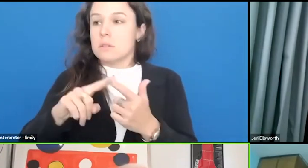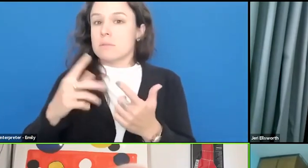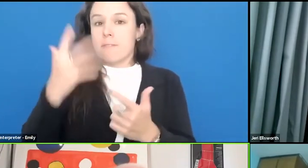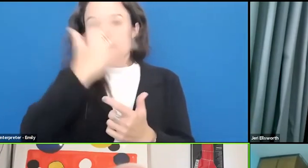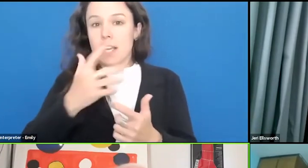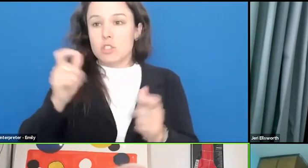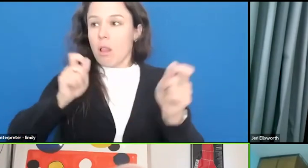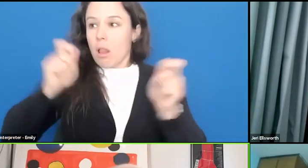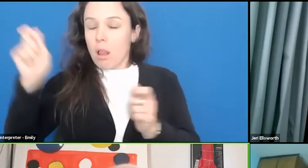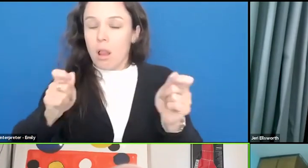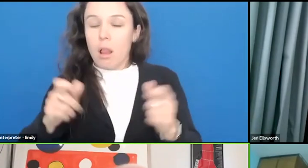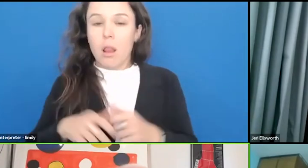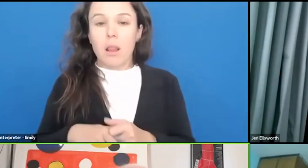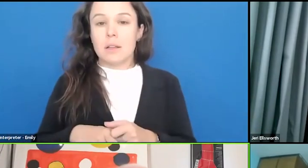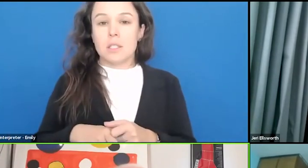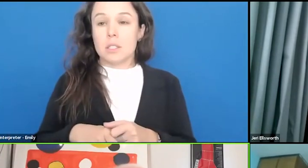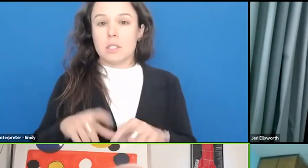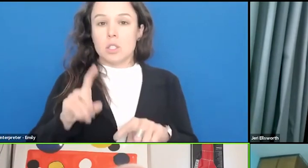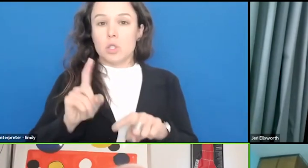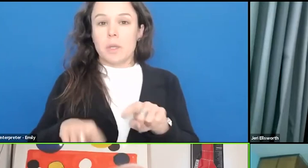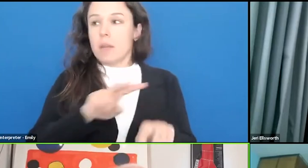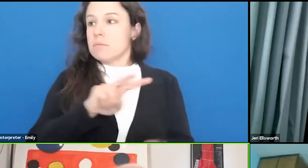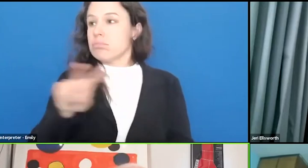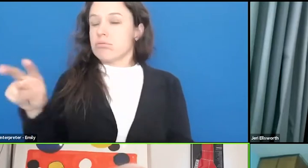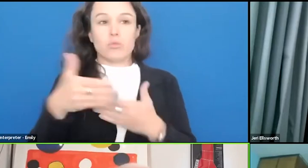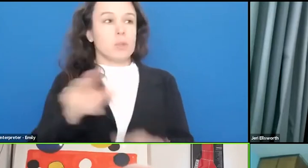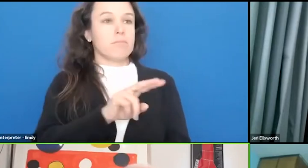the fact that you can't scan the room and see how people are addressing you,